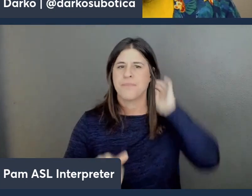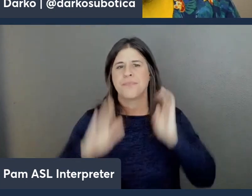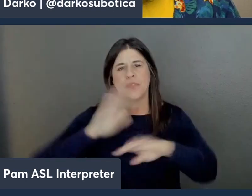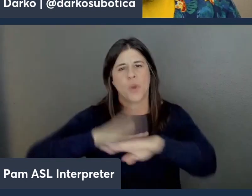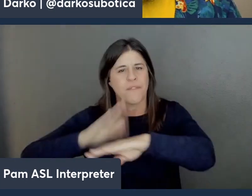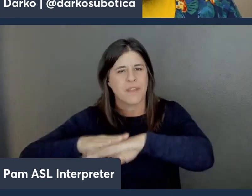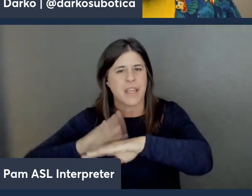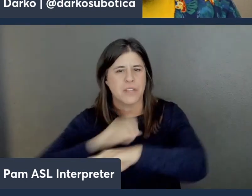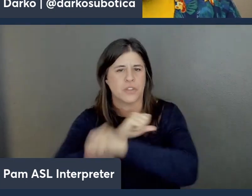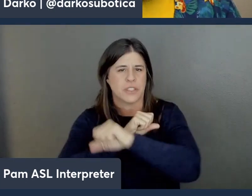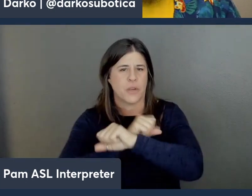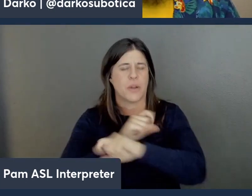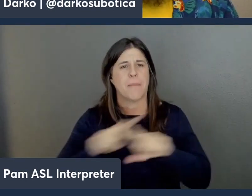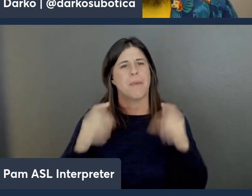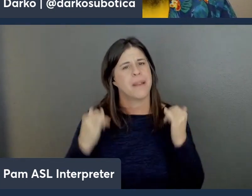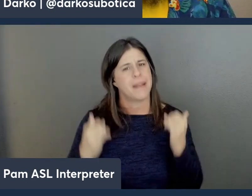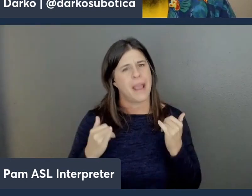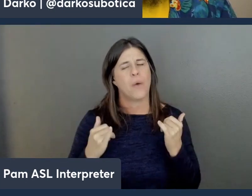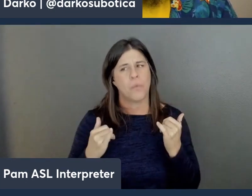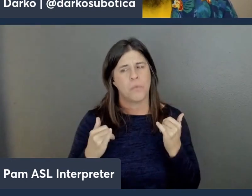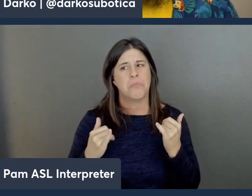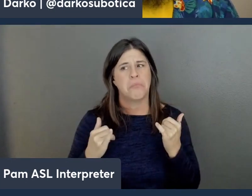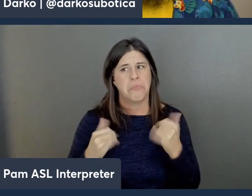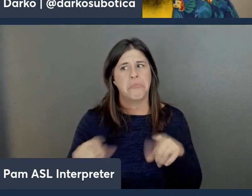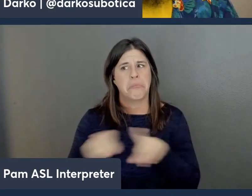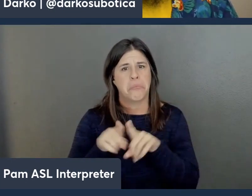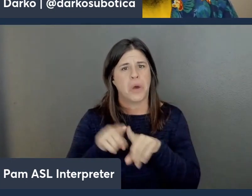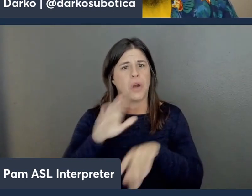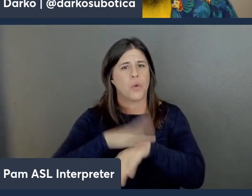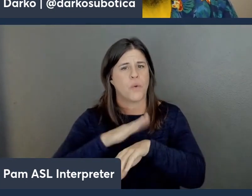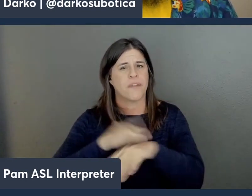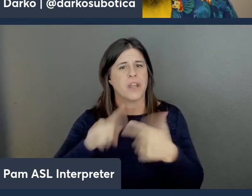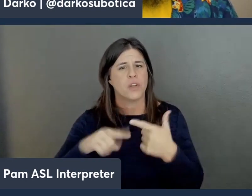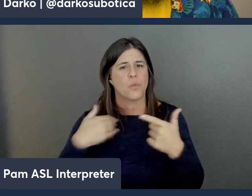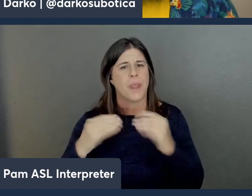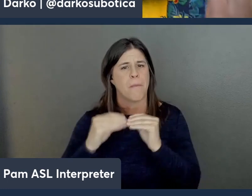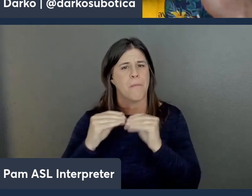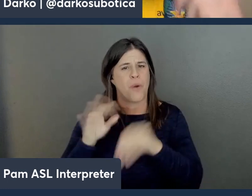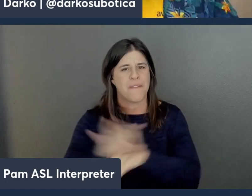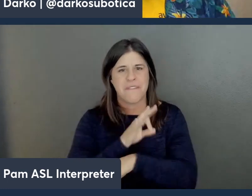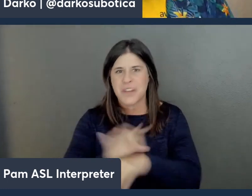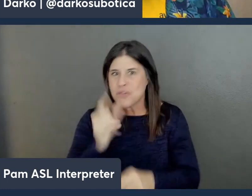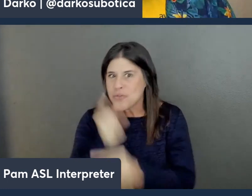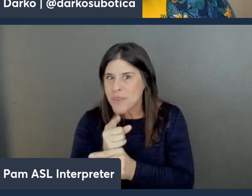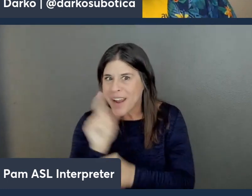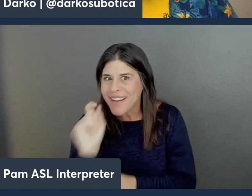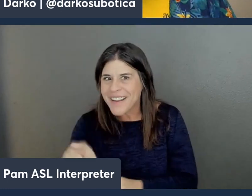But now, in addition to notification, we have more features. Is that right? That's correct. So tell us,